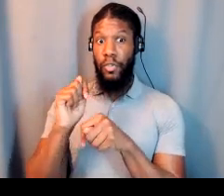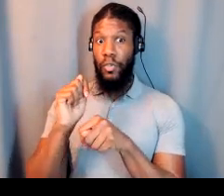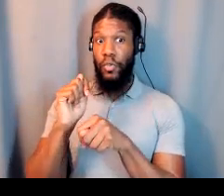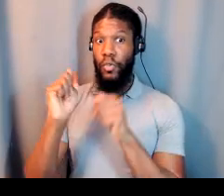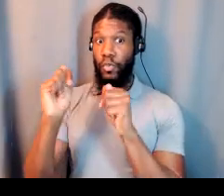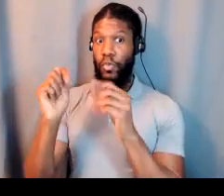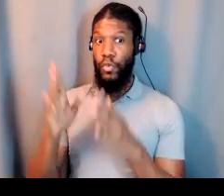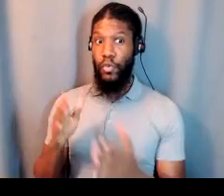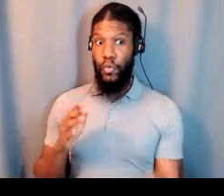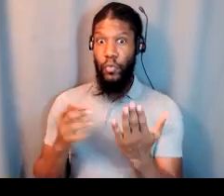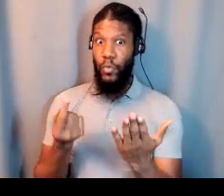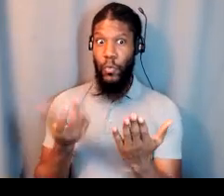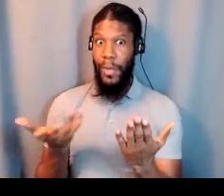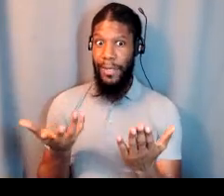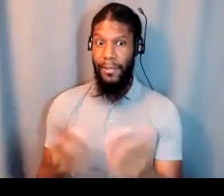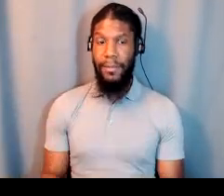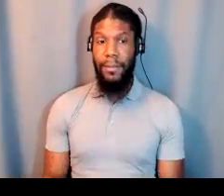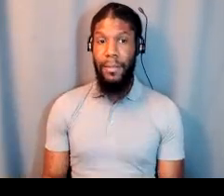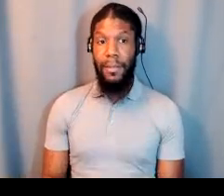I think for that you can draw directly from Suhr-Sytsma and Brown